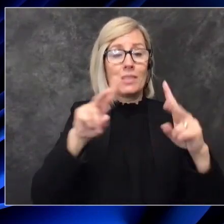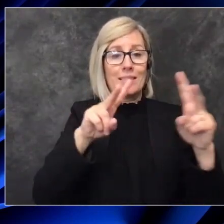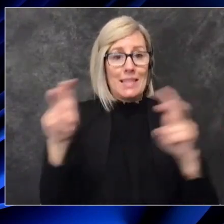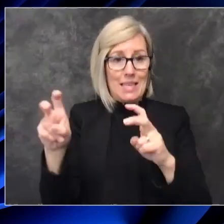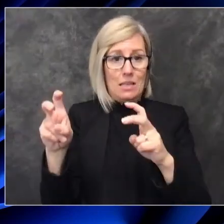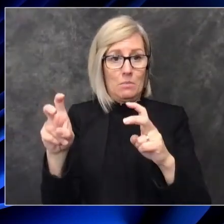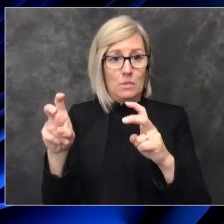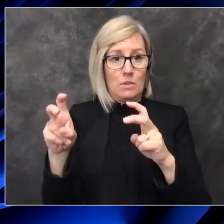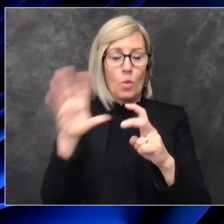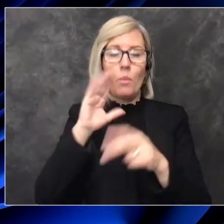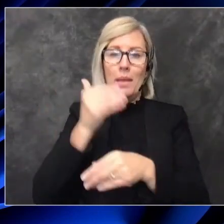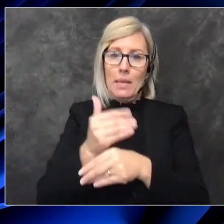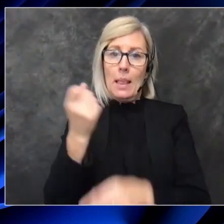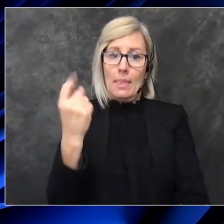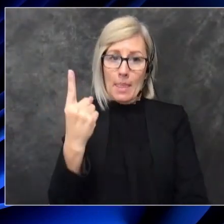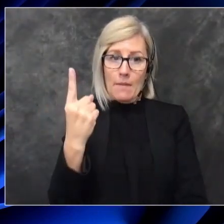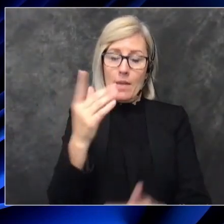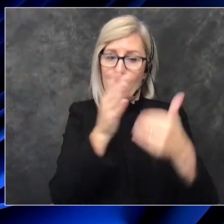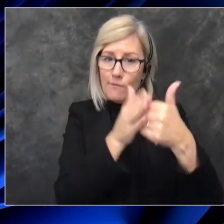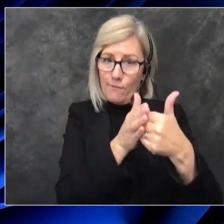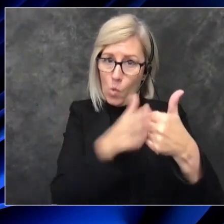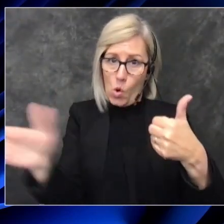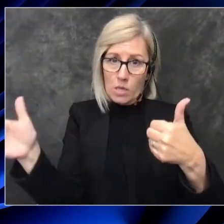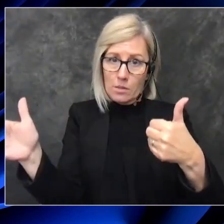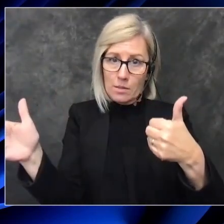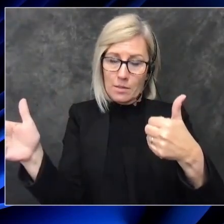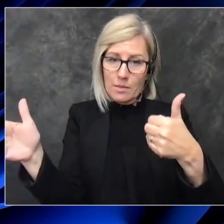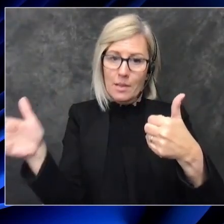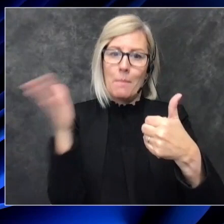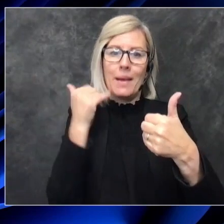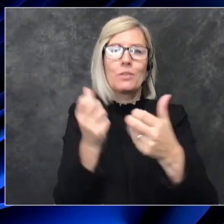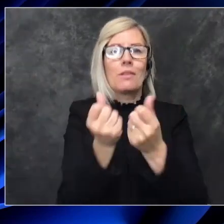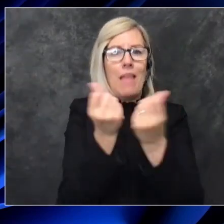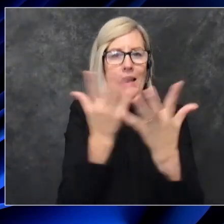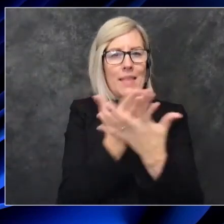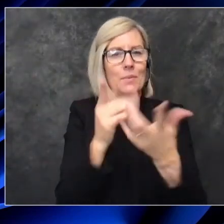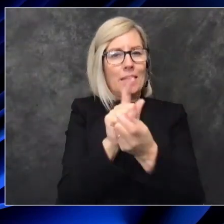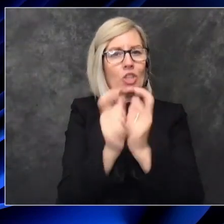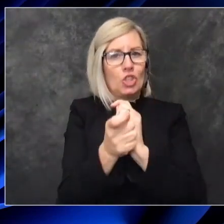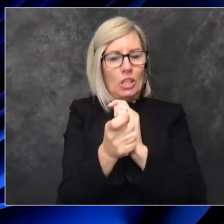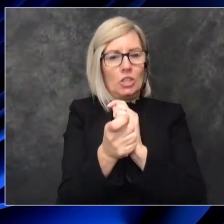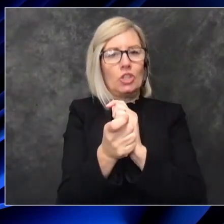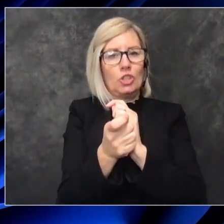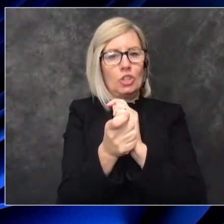forward because there's a whole bunch of stuff we had to change under the hood. As far as I know,